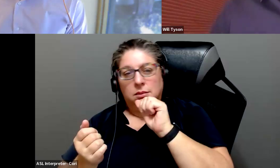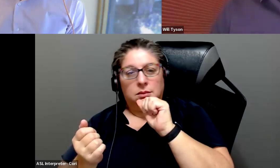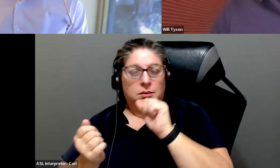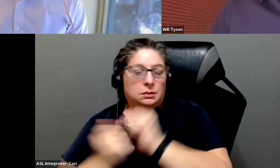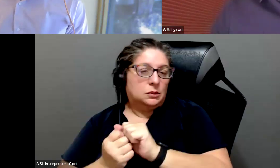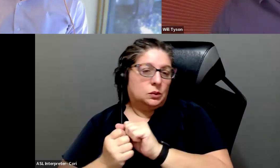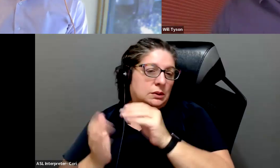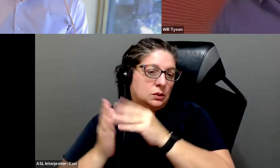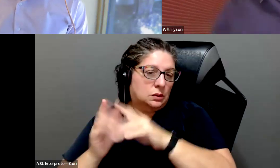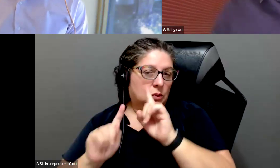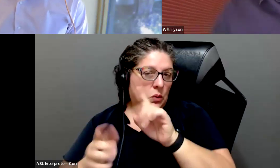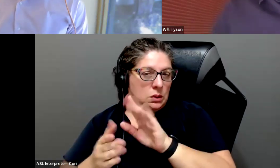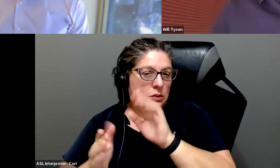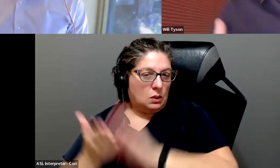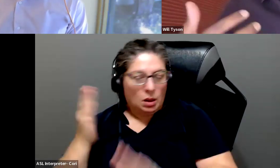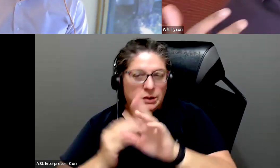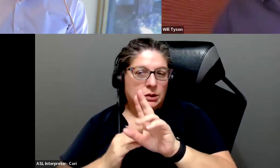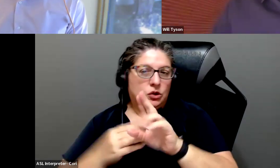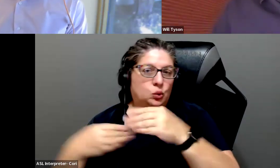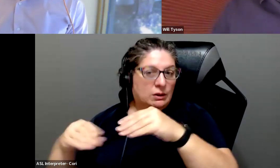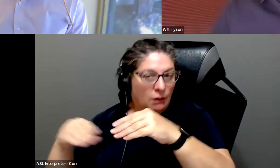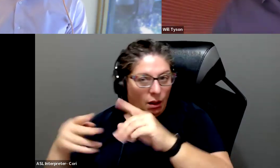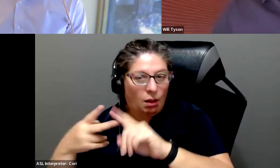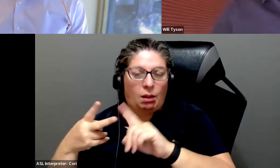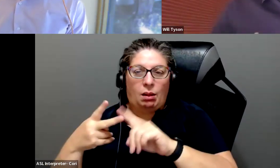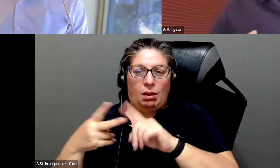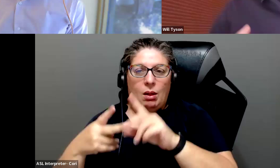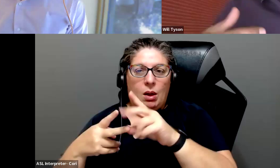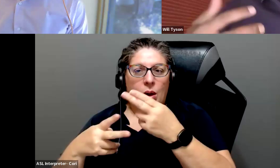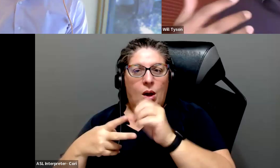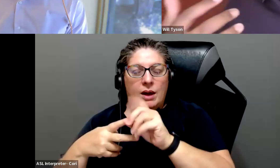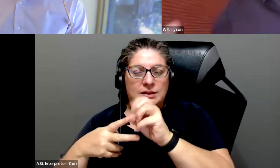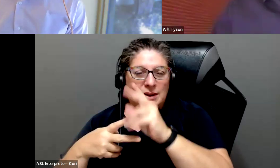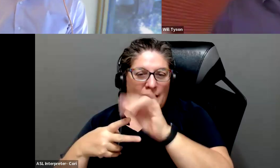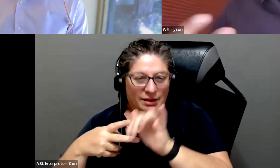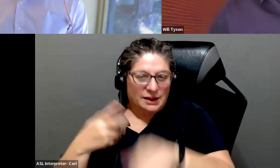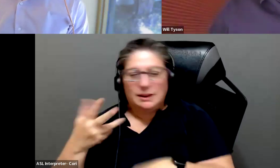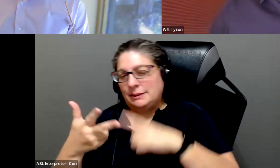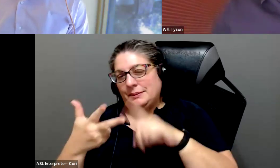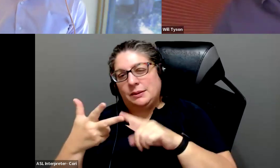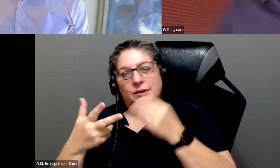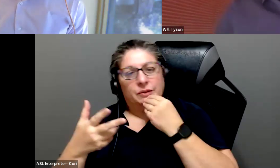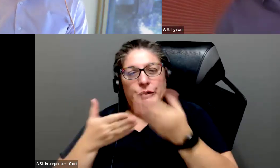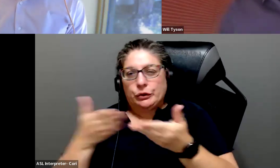students attending college, retail, hospitality food service jobs.